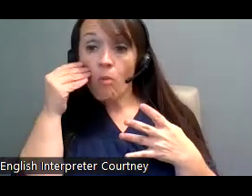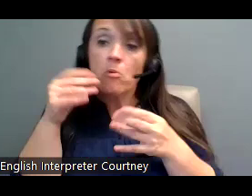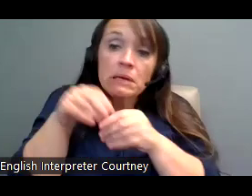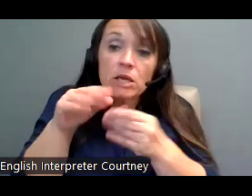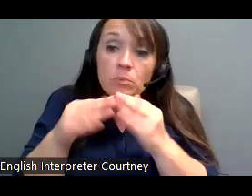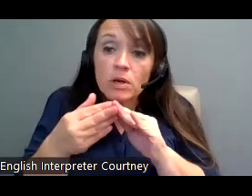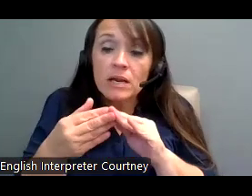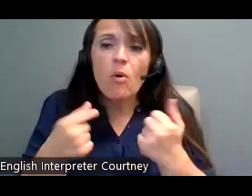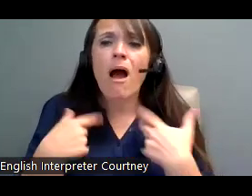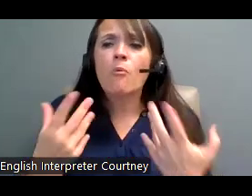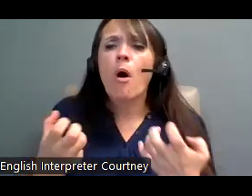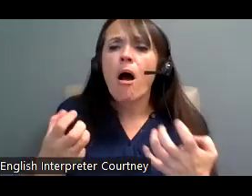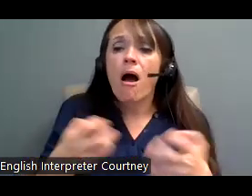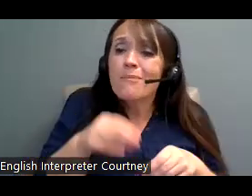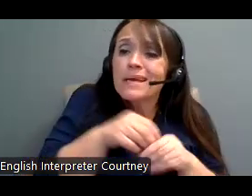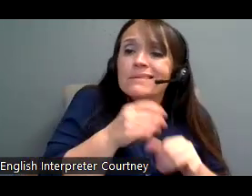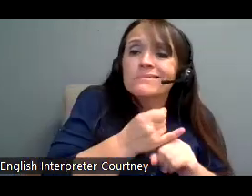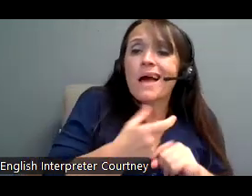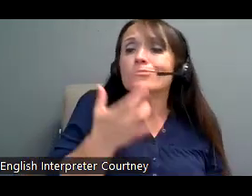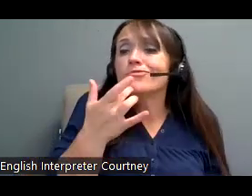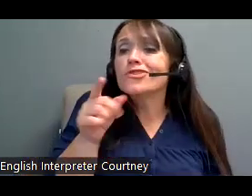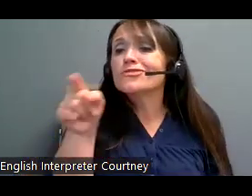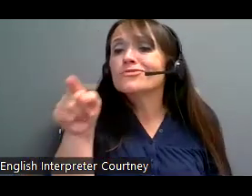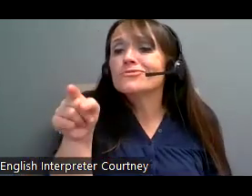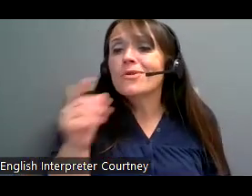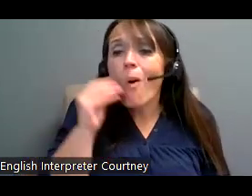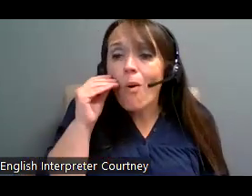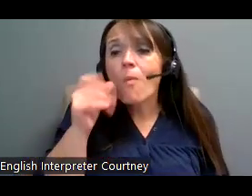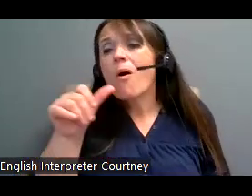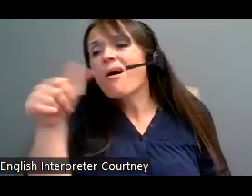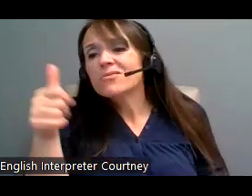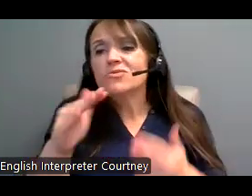in the community. So there is some people that are trying to get out of institutions that can apply